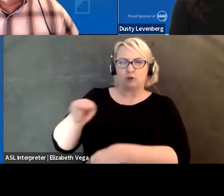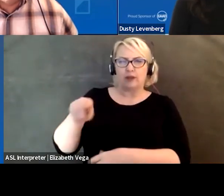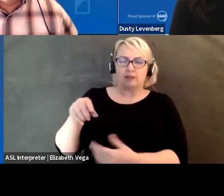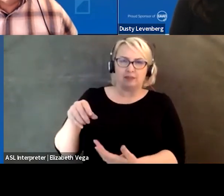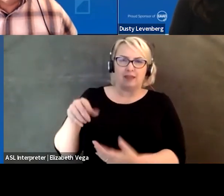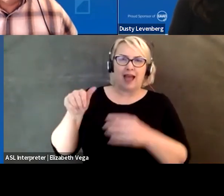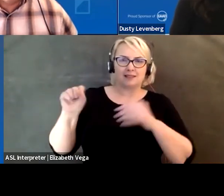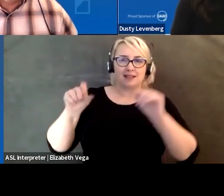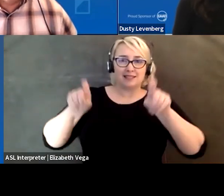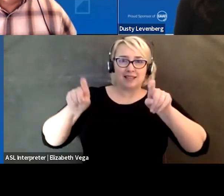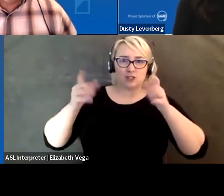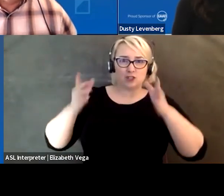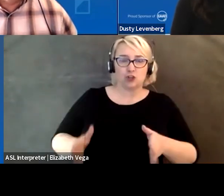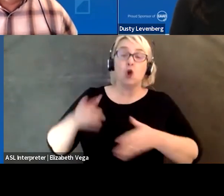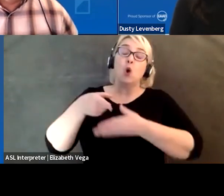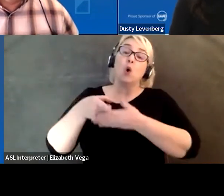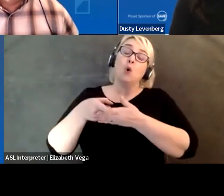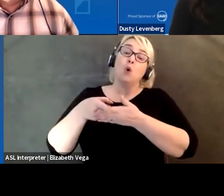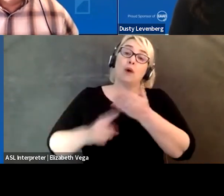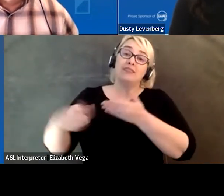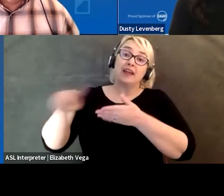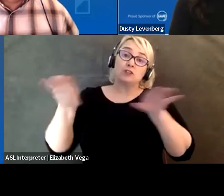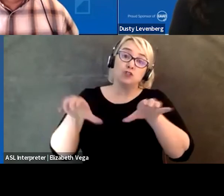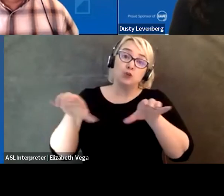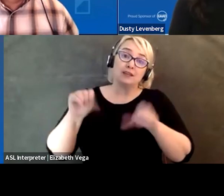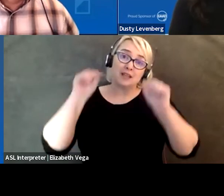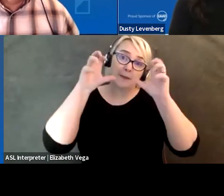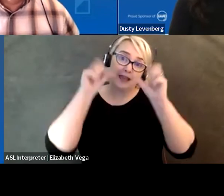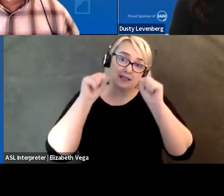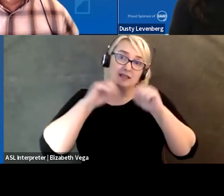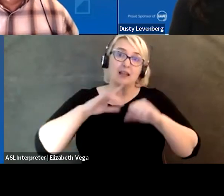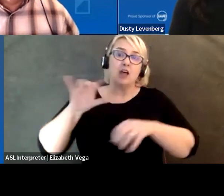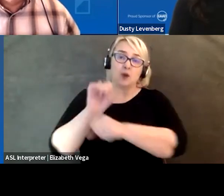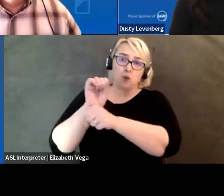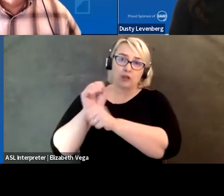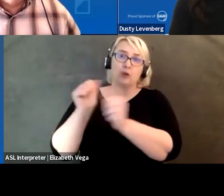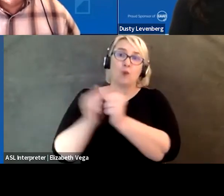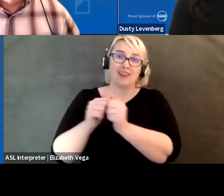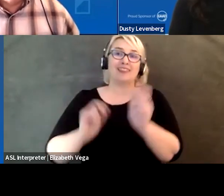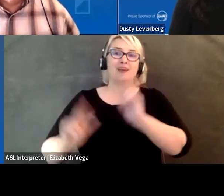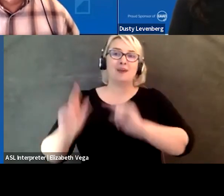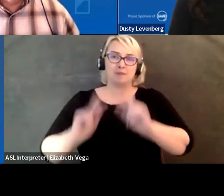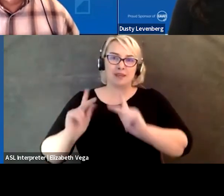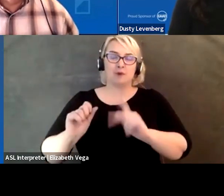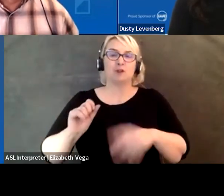what they're doing is amazing. They all are working with people who talk slower, with